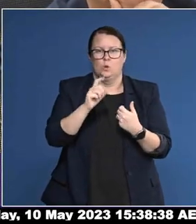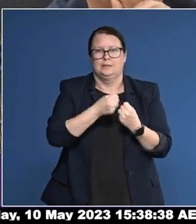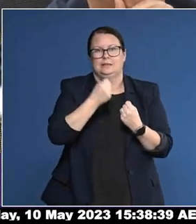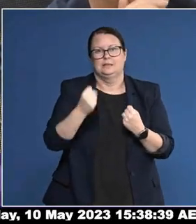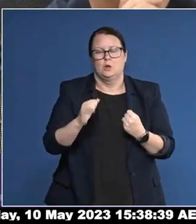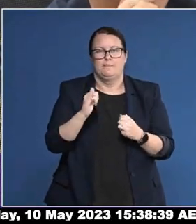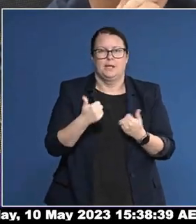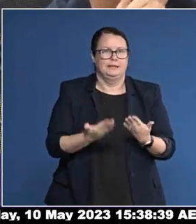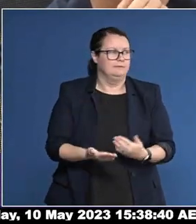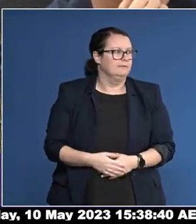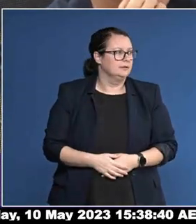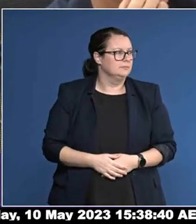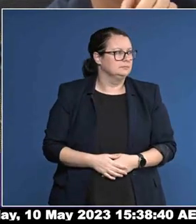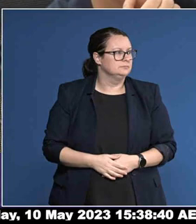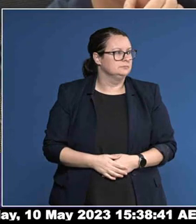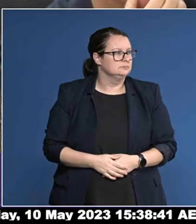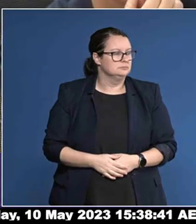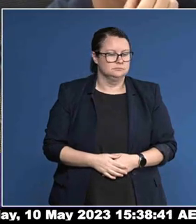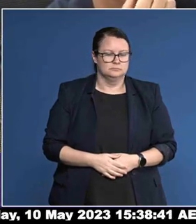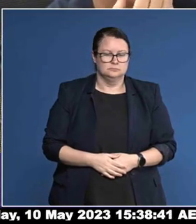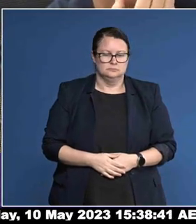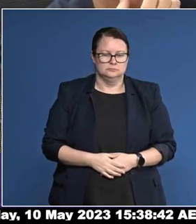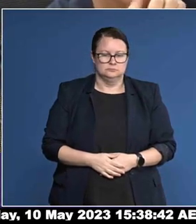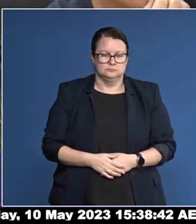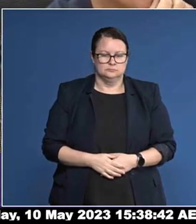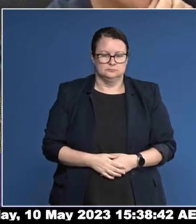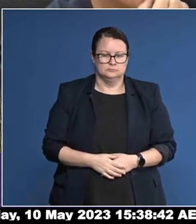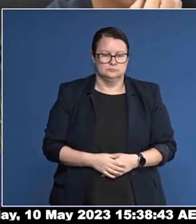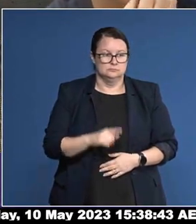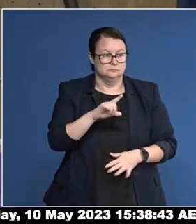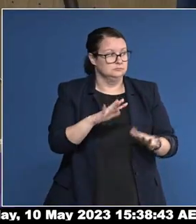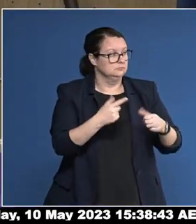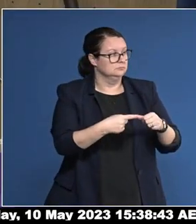be. COMMISSIONER McEWIN: Ms McMillan, do you have a response to that?